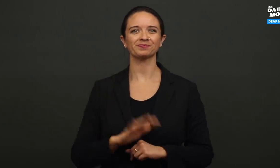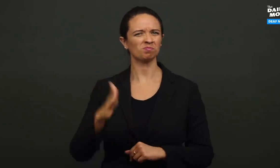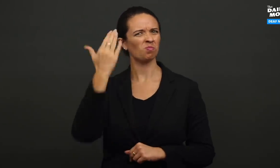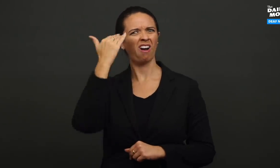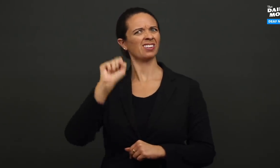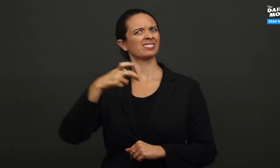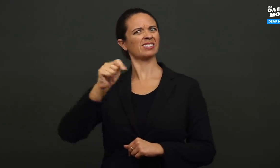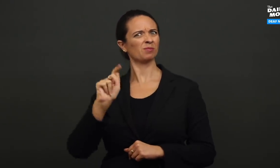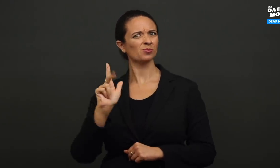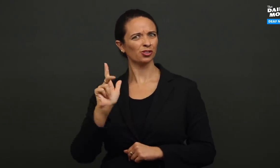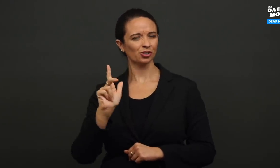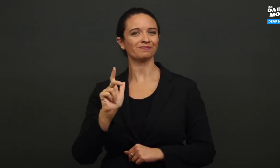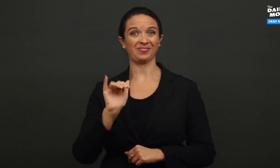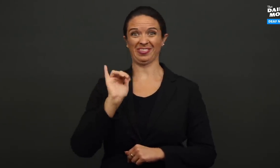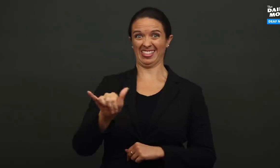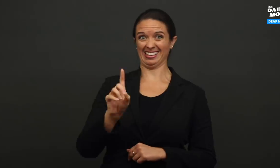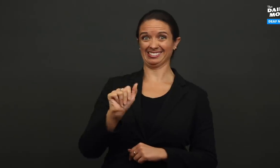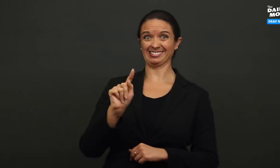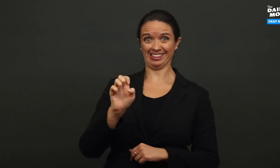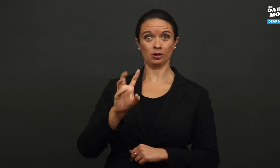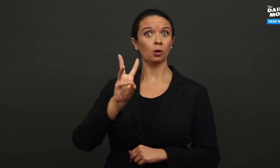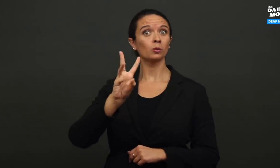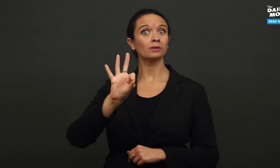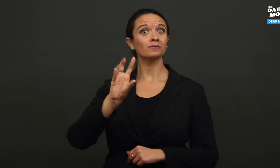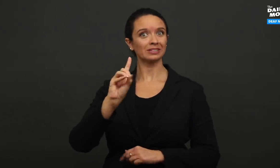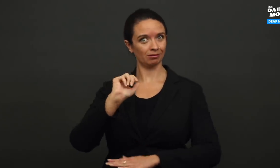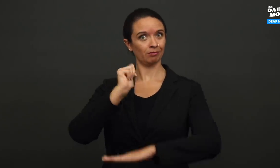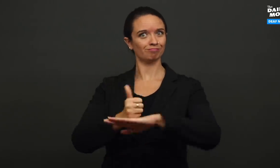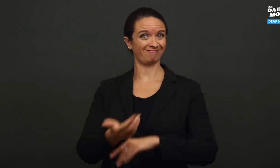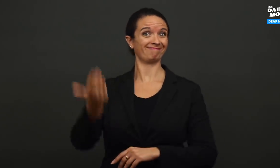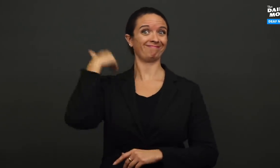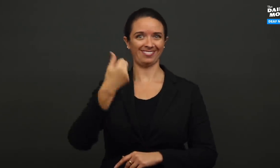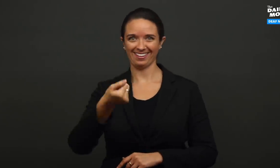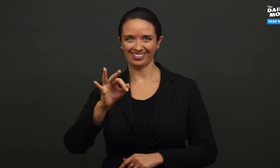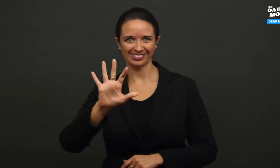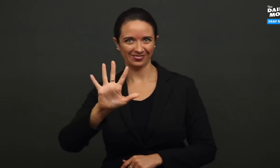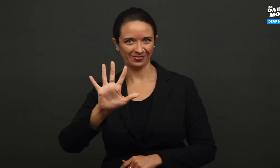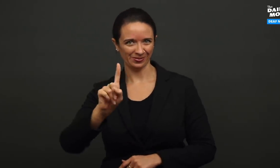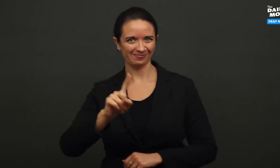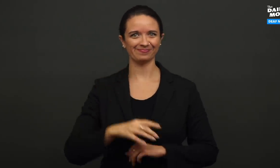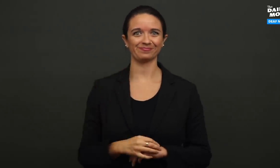Why September 23? It is the date that the WFD was founded in 1951.